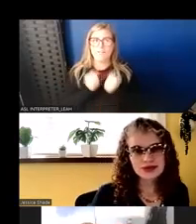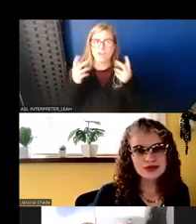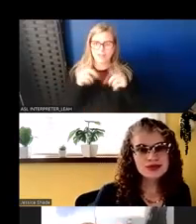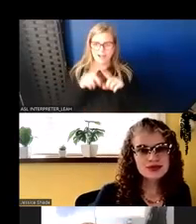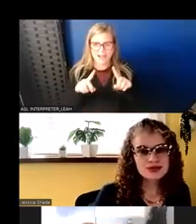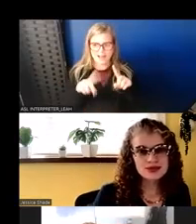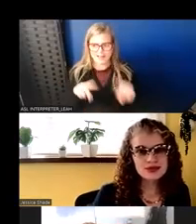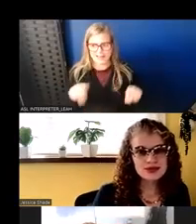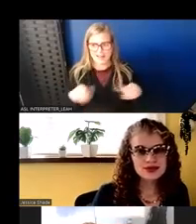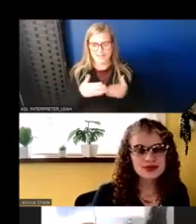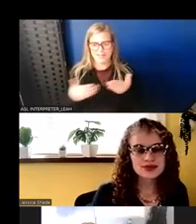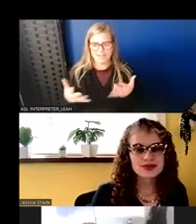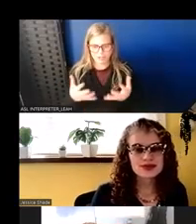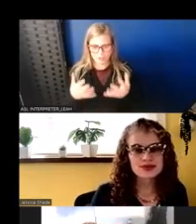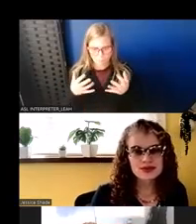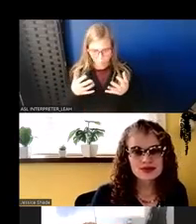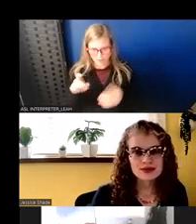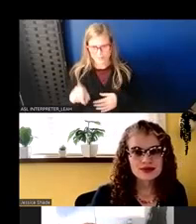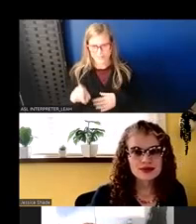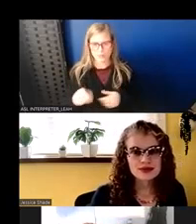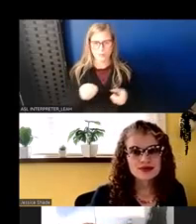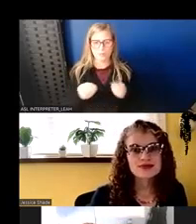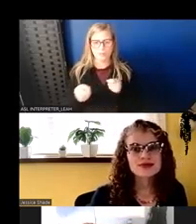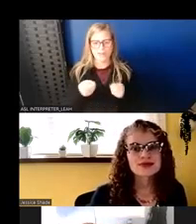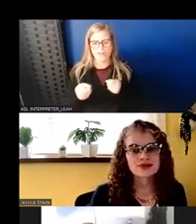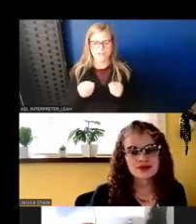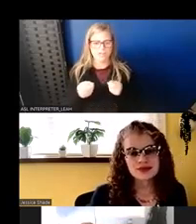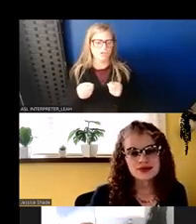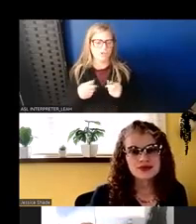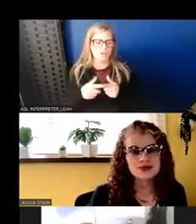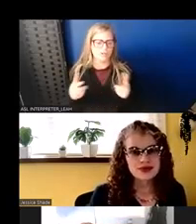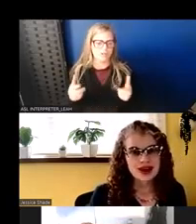to help manage a really large scientific team.